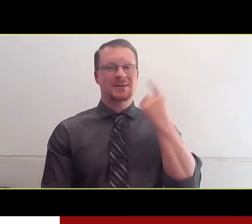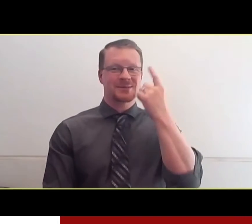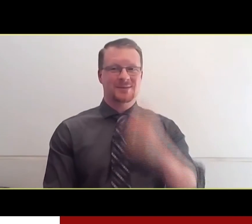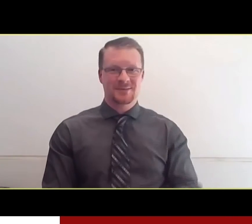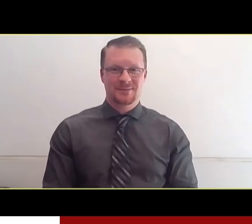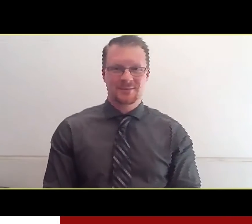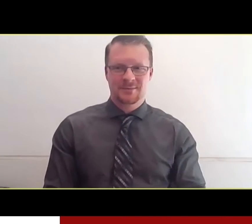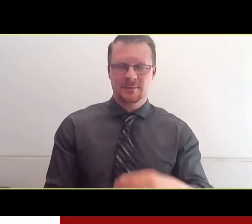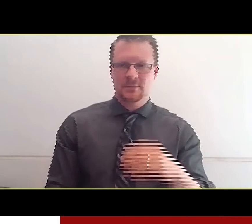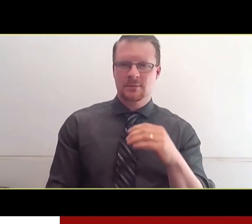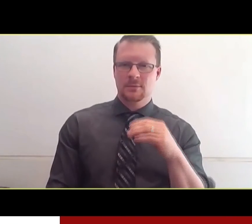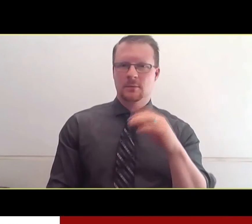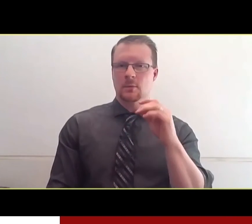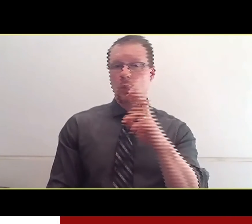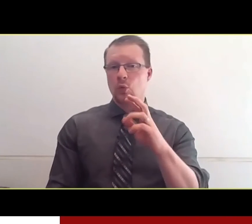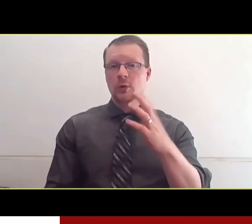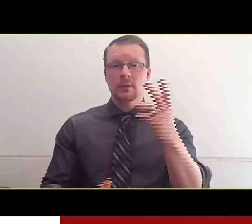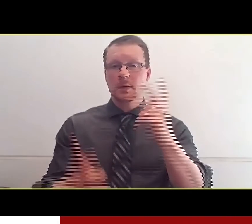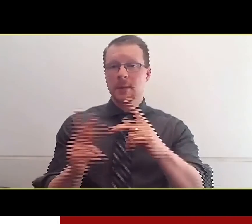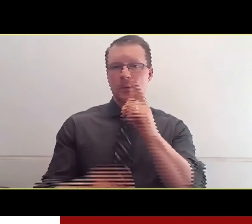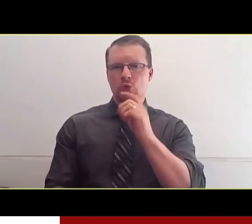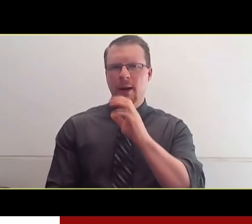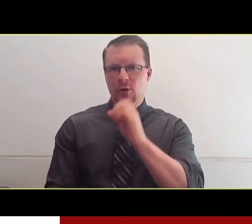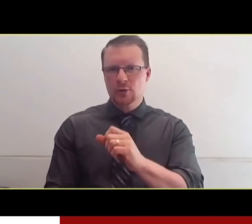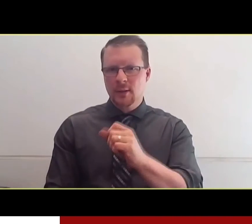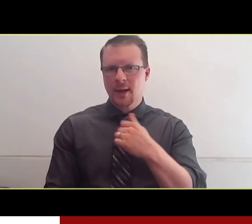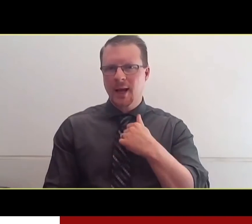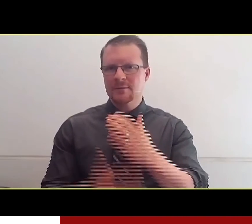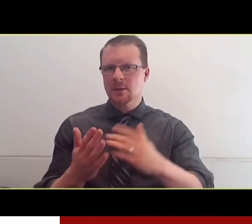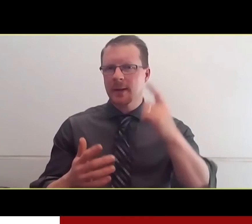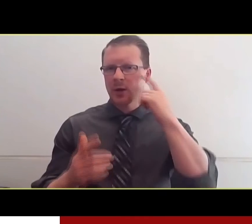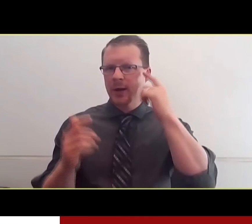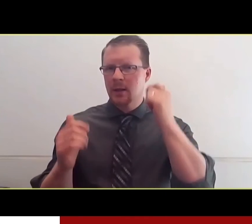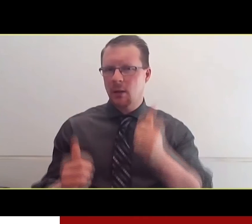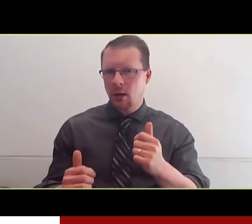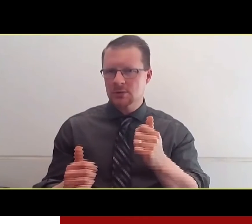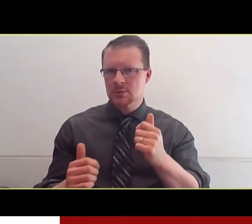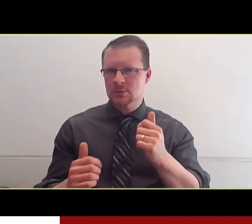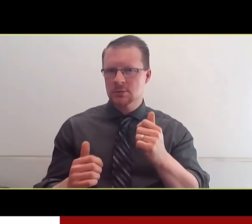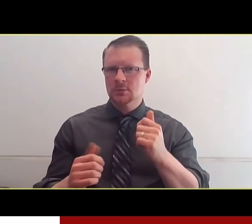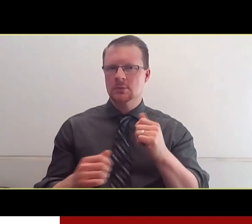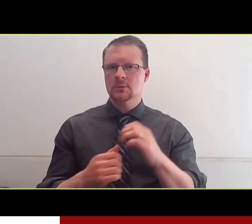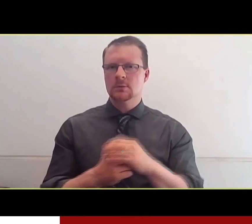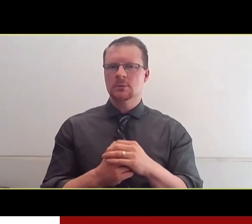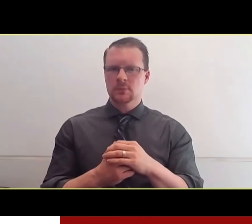children who might feel more comfortable seeing the providers faces. Or people who are